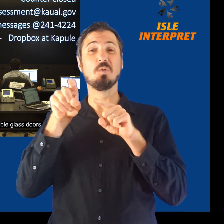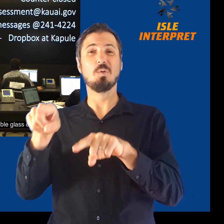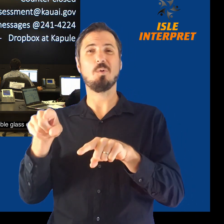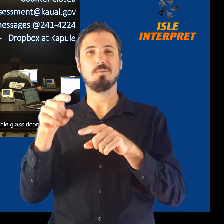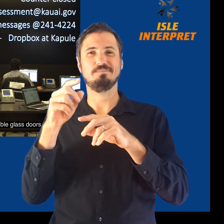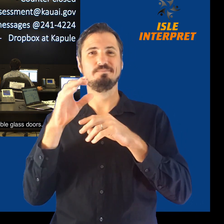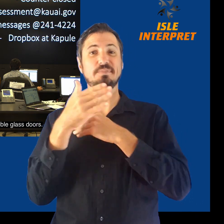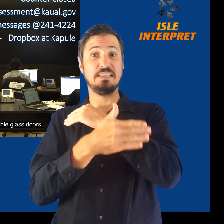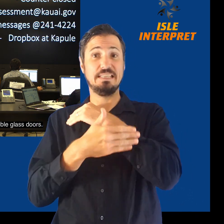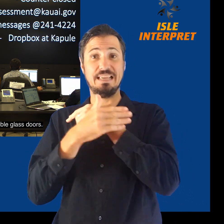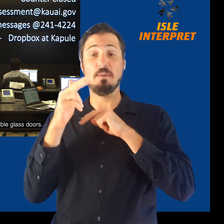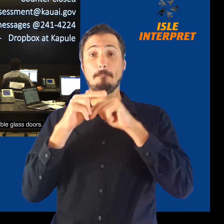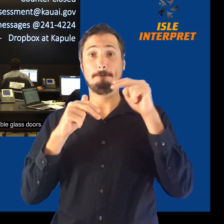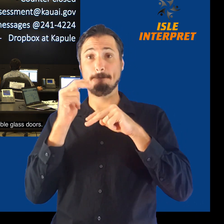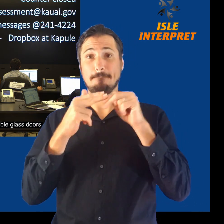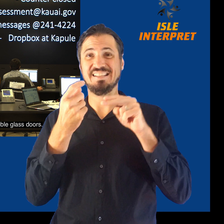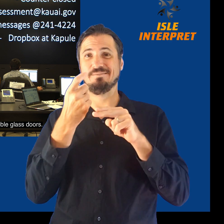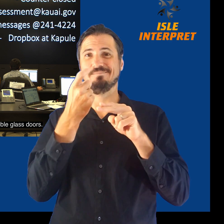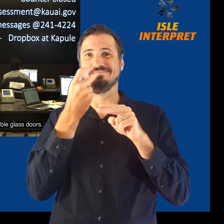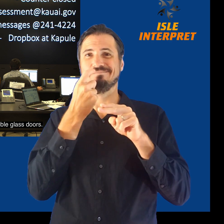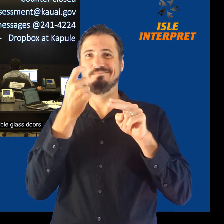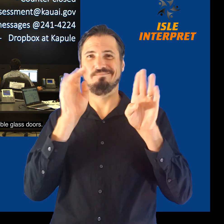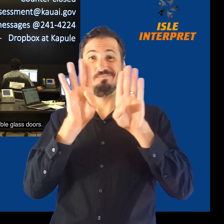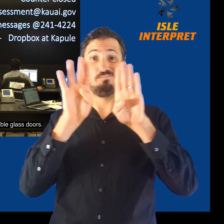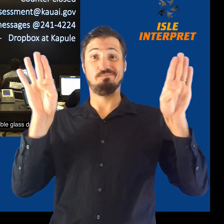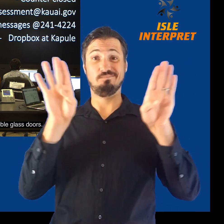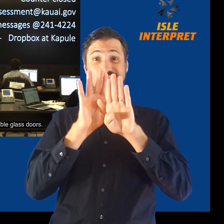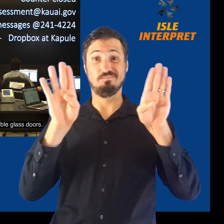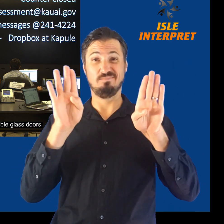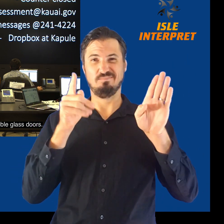of the Kapule Building entrance, to the right of the double glass doors.